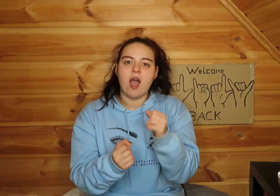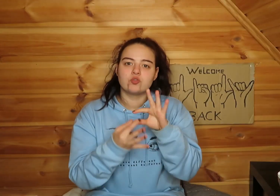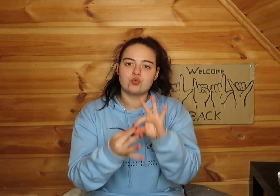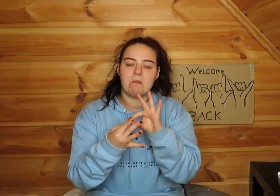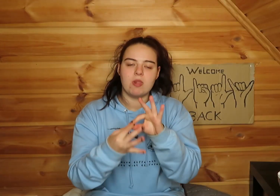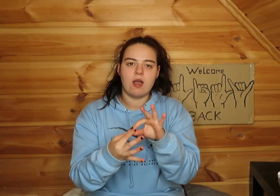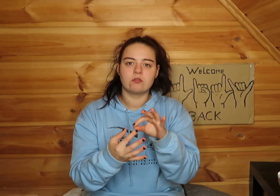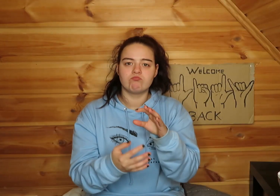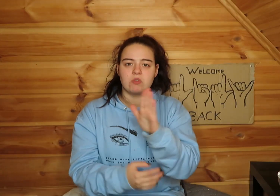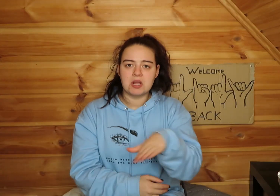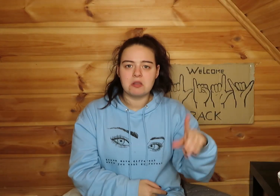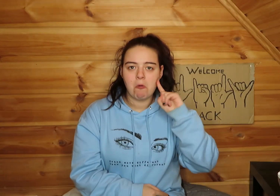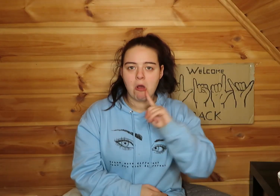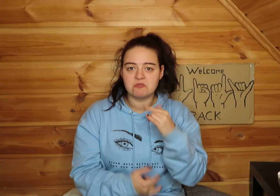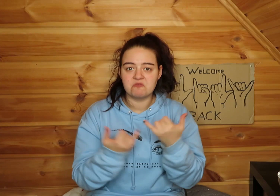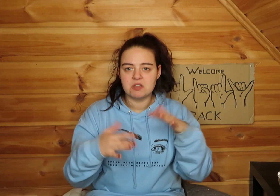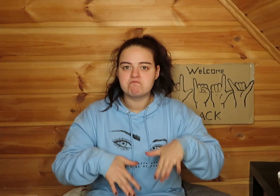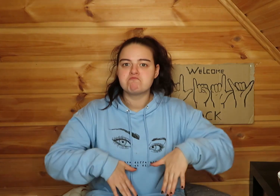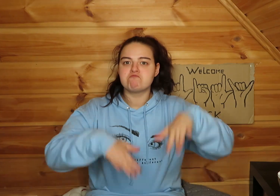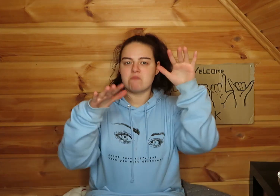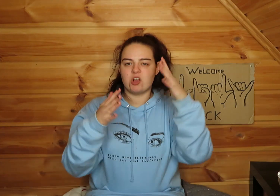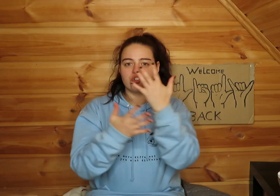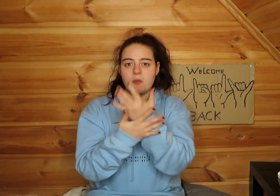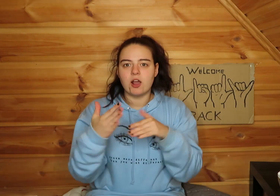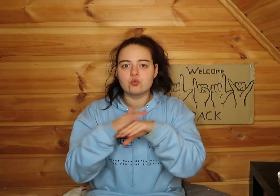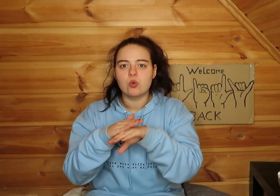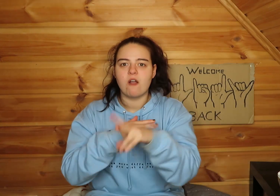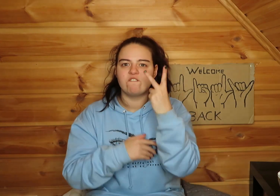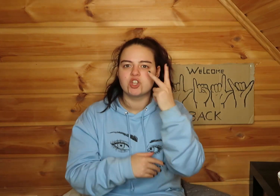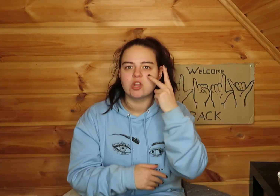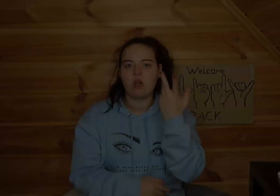It also depends alot on how the deaf kids are raised and what access for language they have.